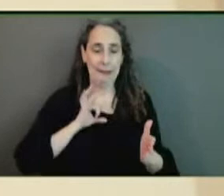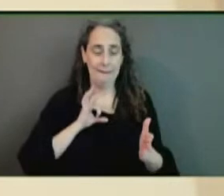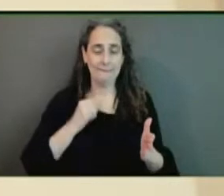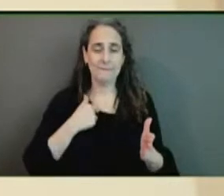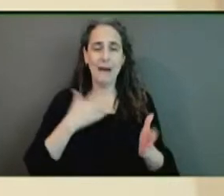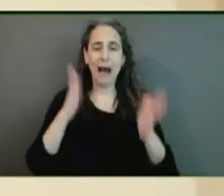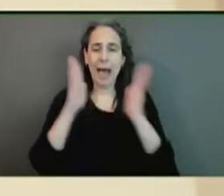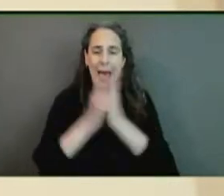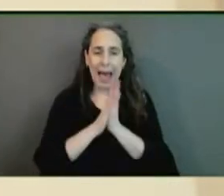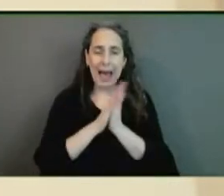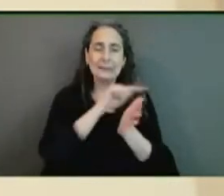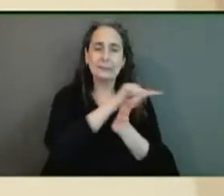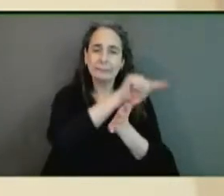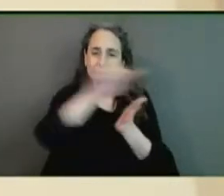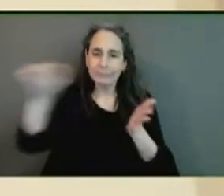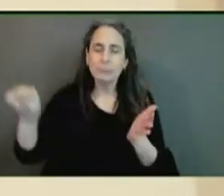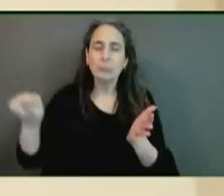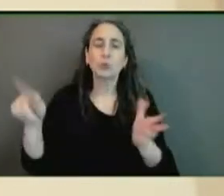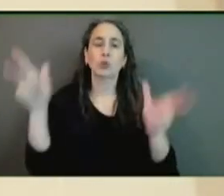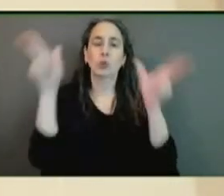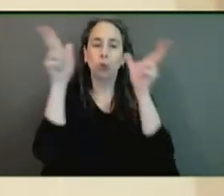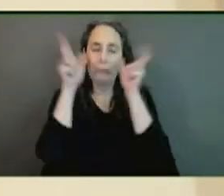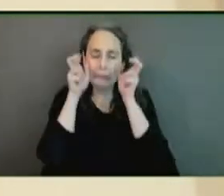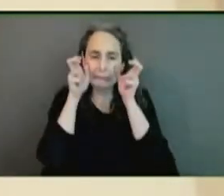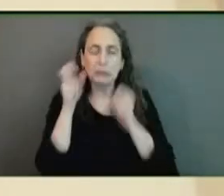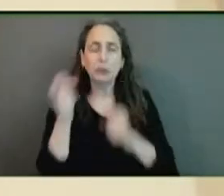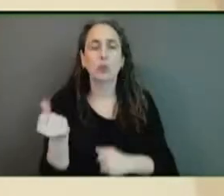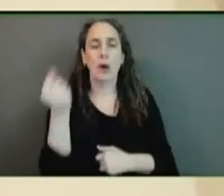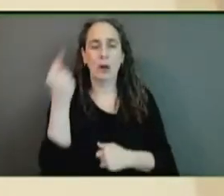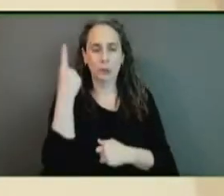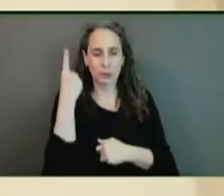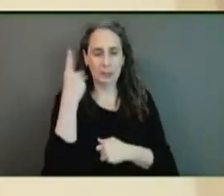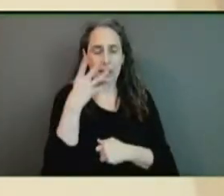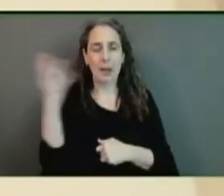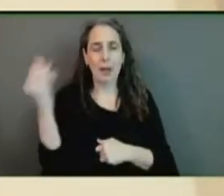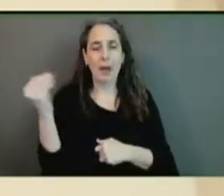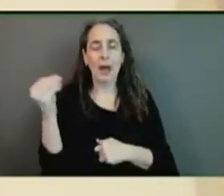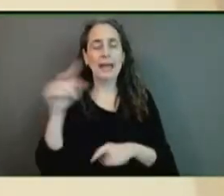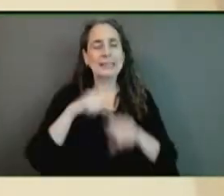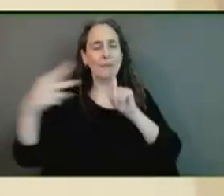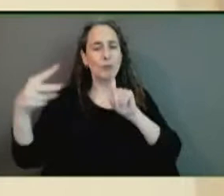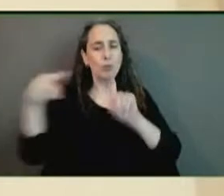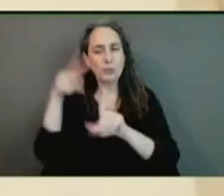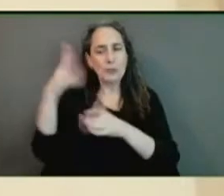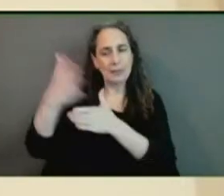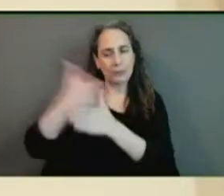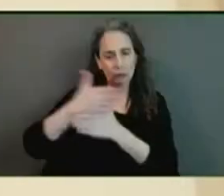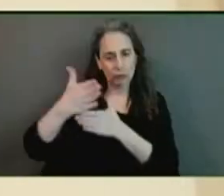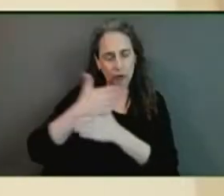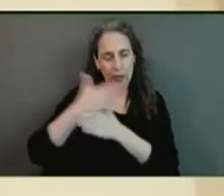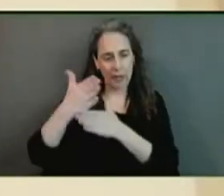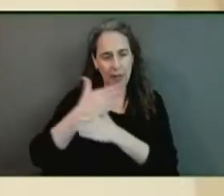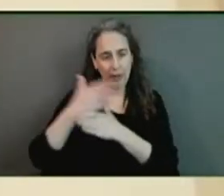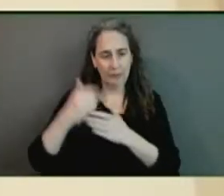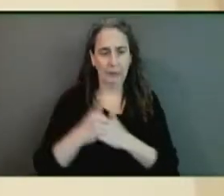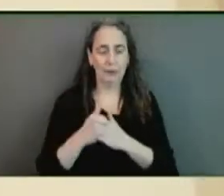Every American unity and staff. I asked everyone this evening to